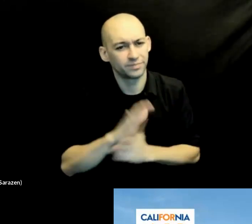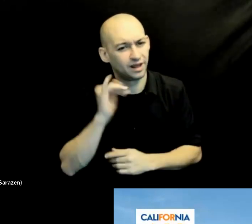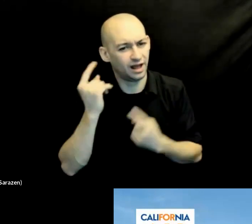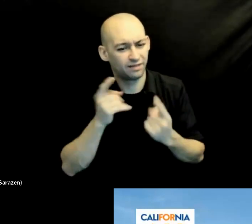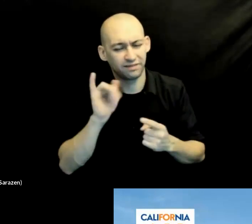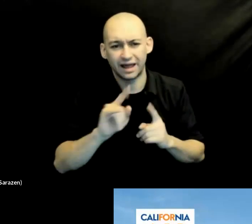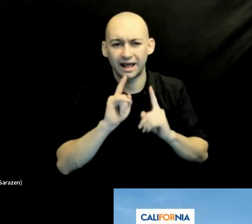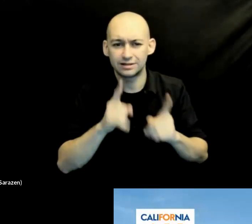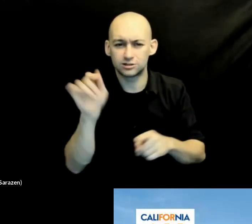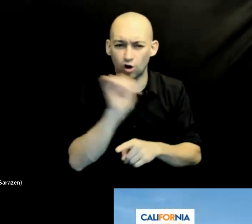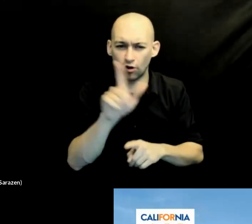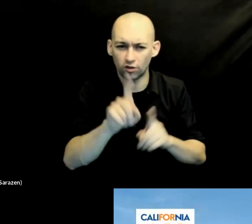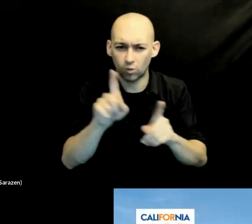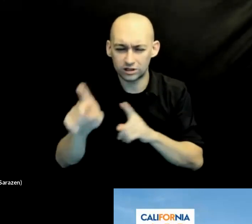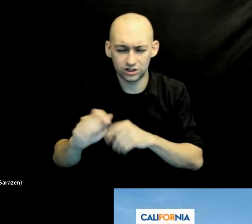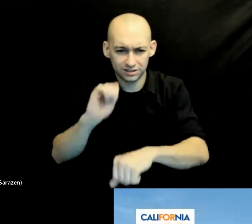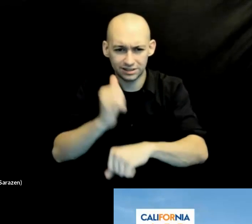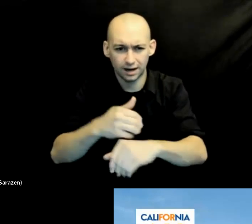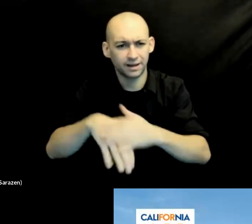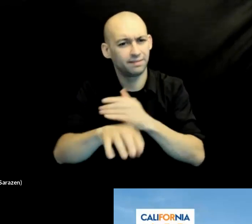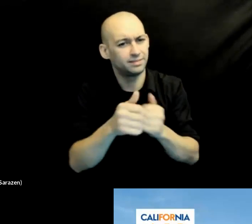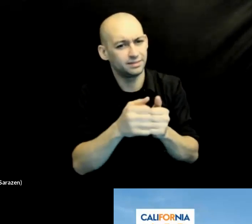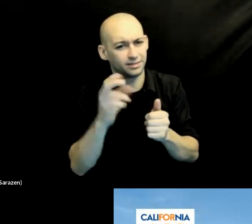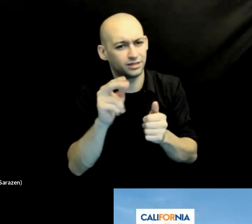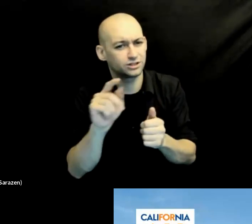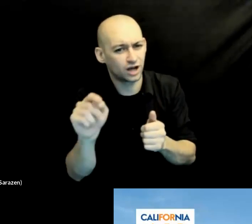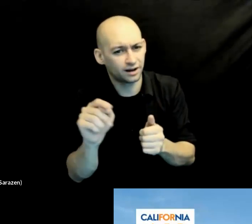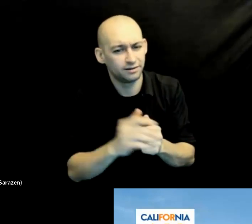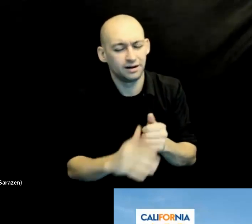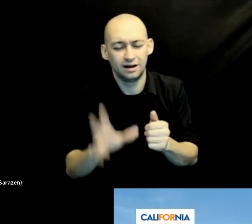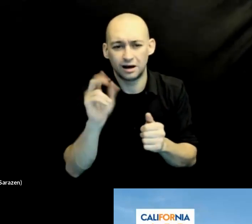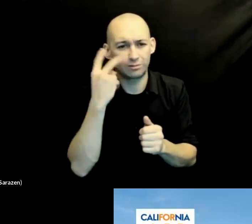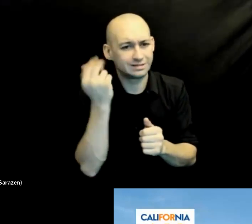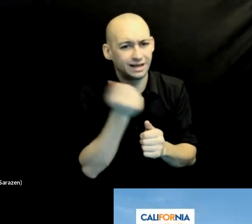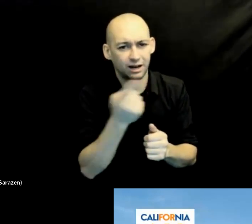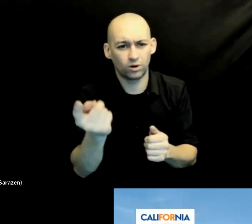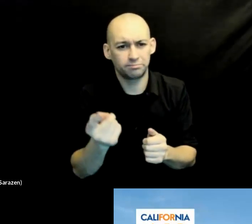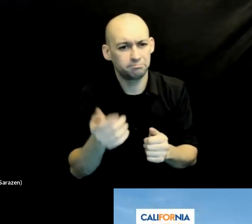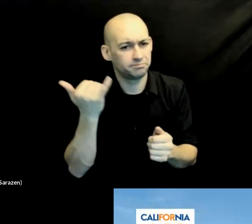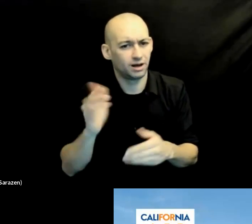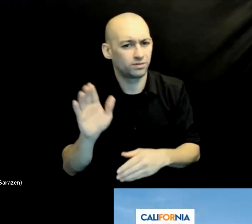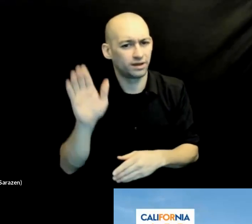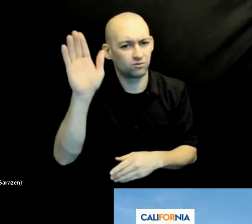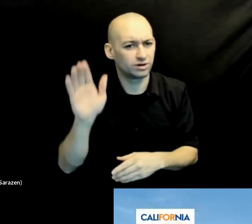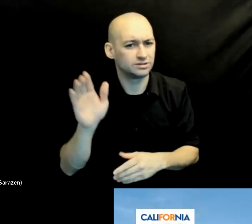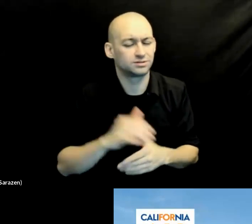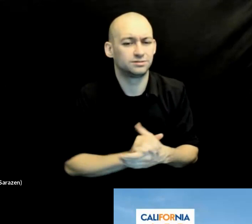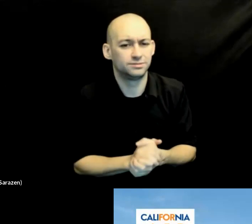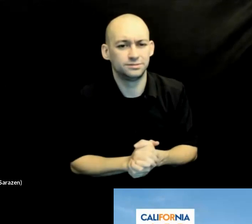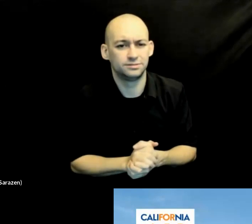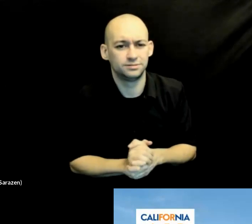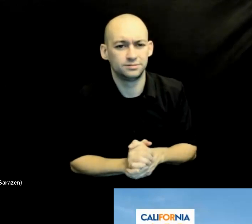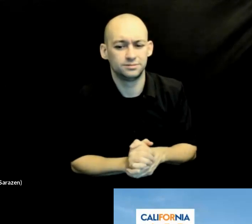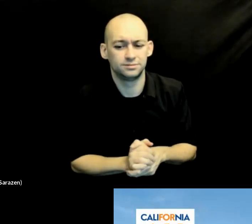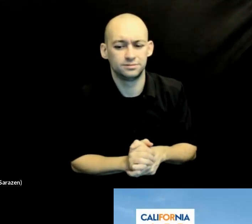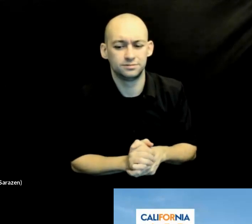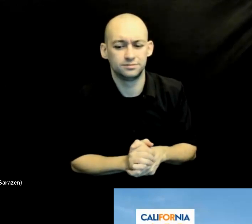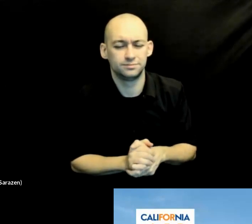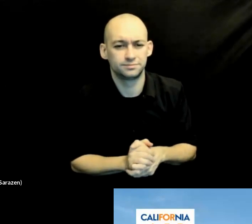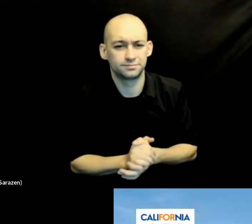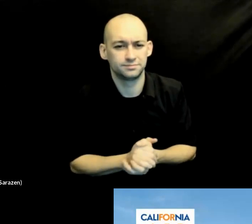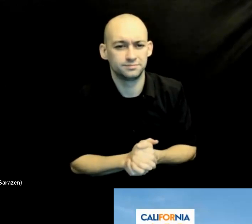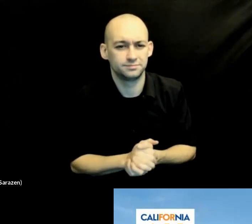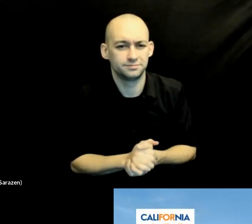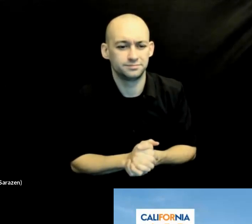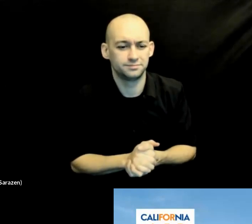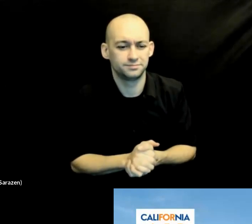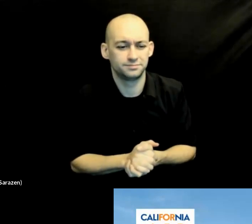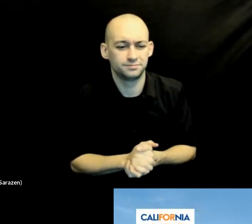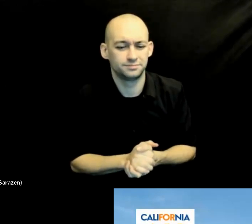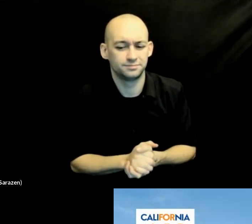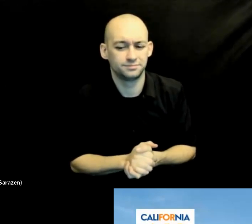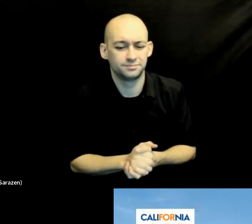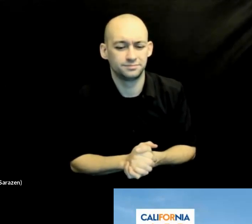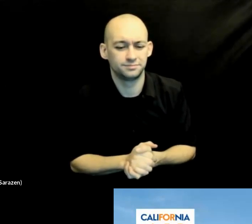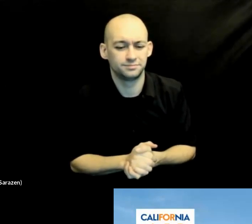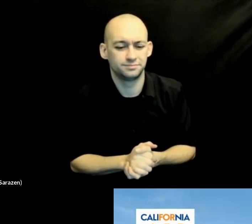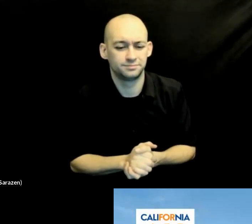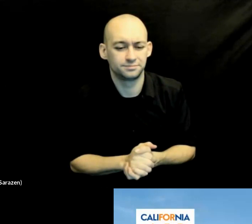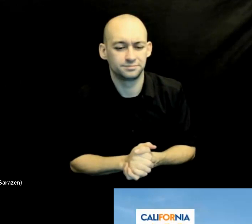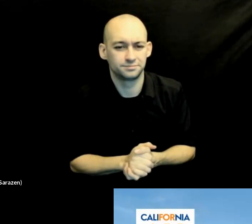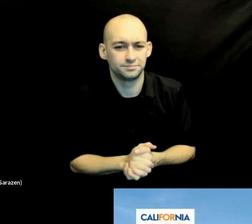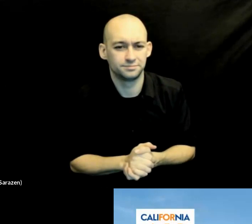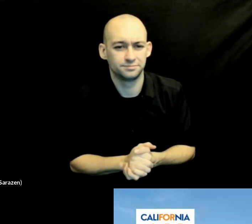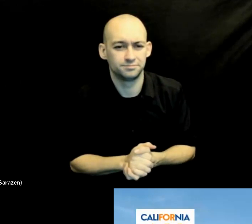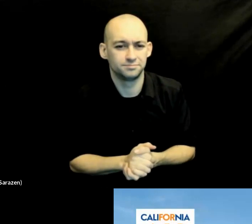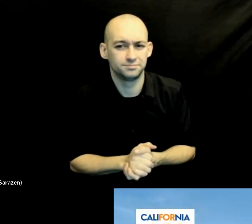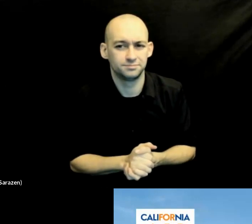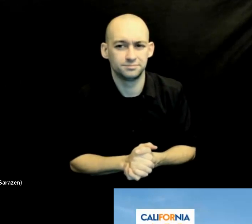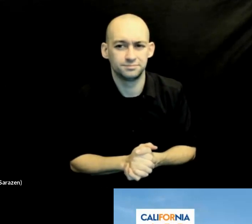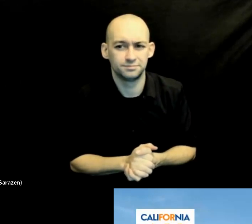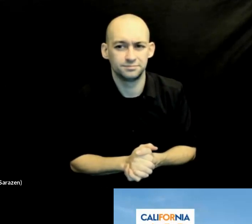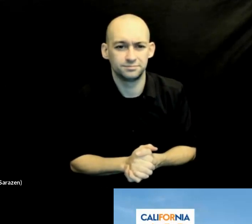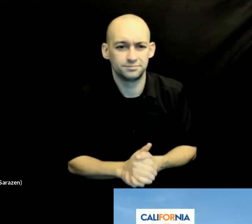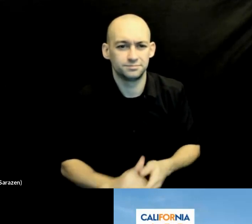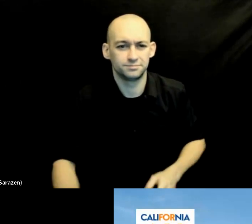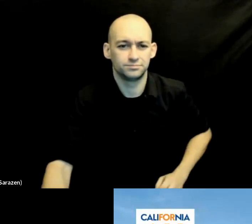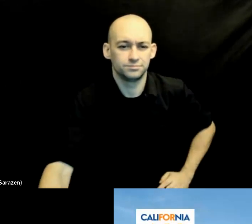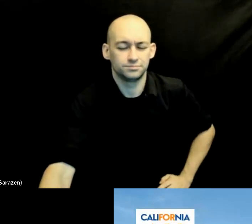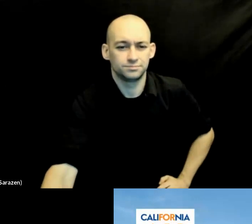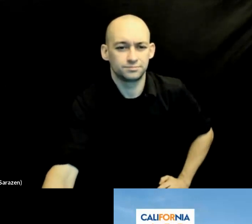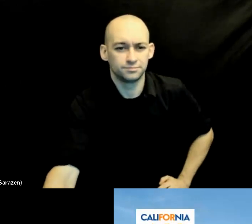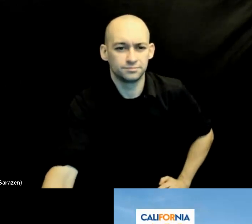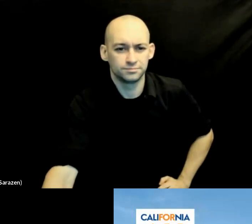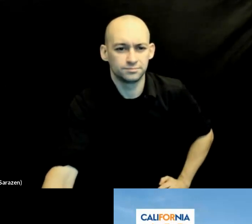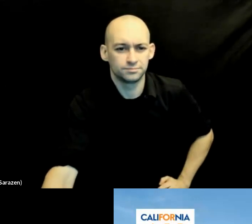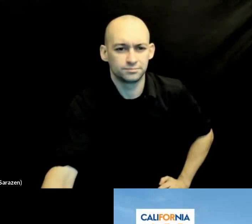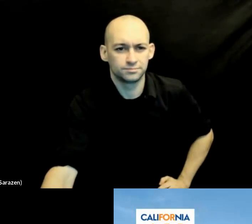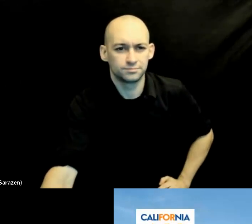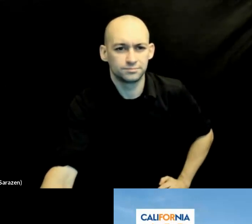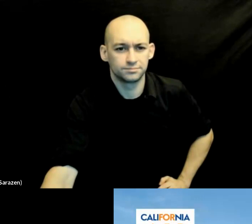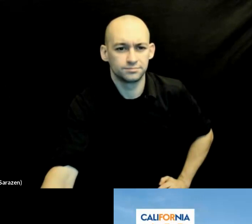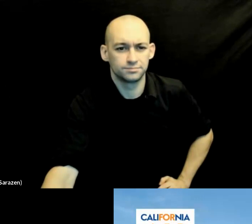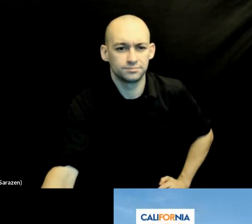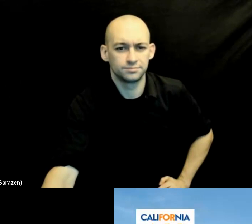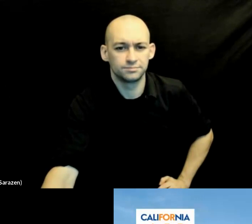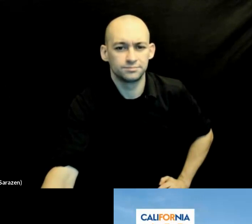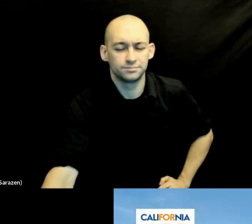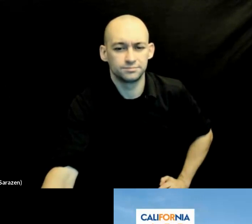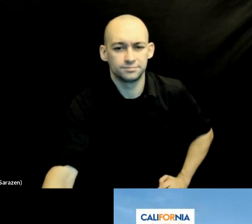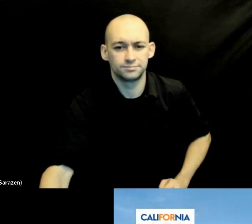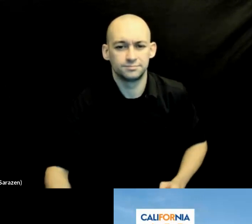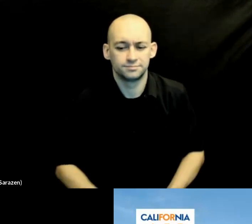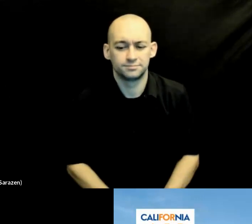the questions that were posed in the chat, and I don't see any further hands raised. Alright,